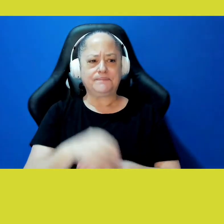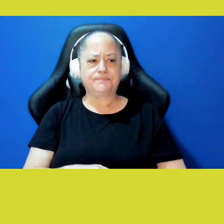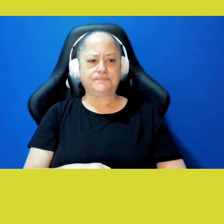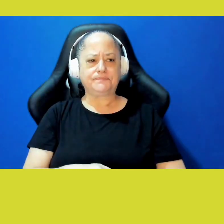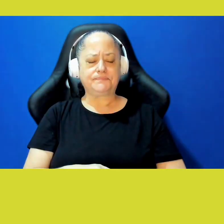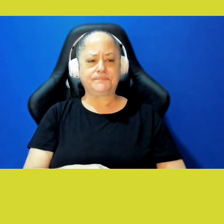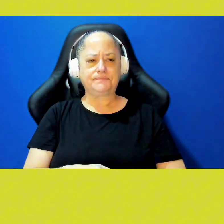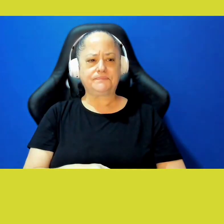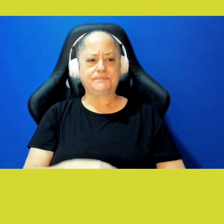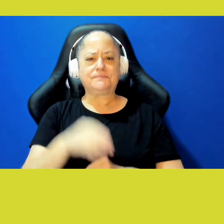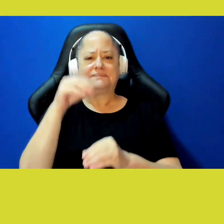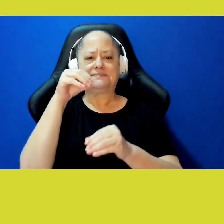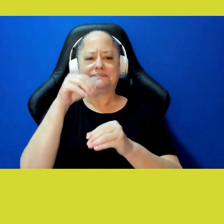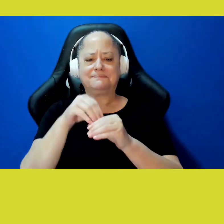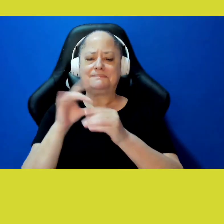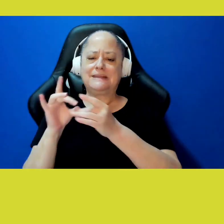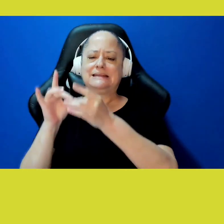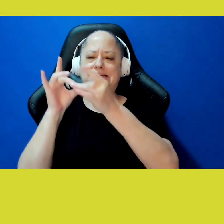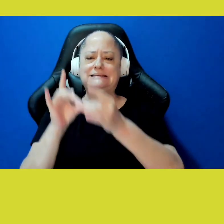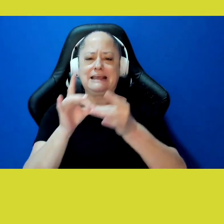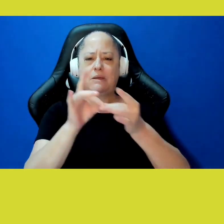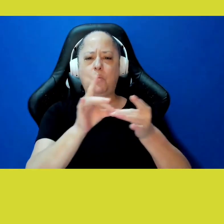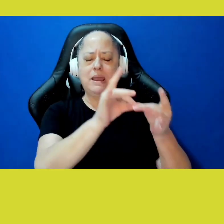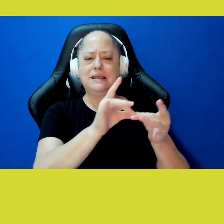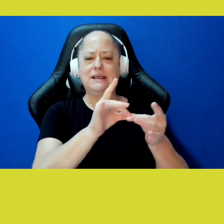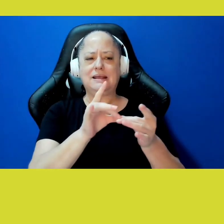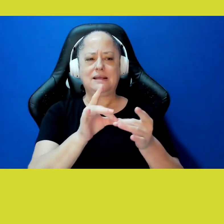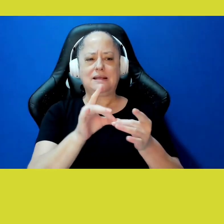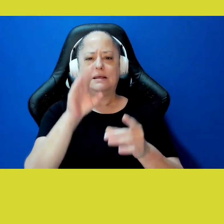in sequence. So Barack Obama was